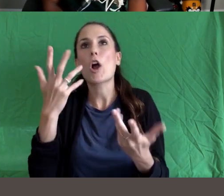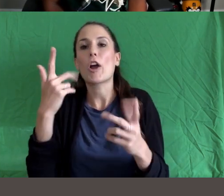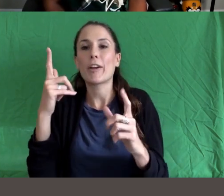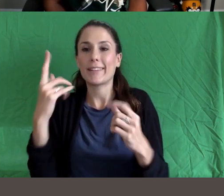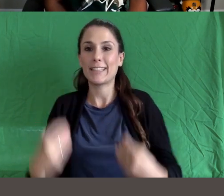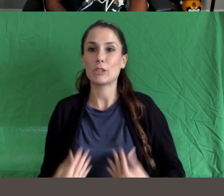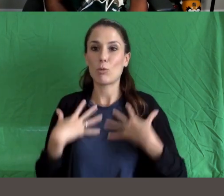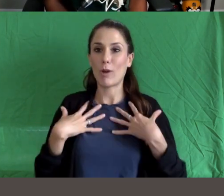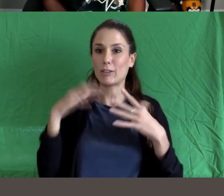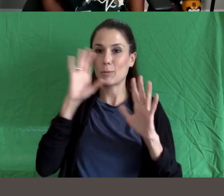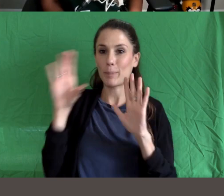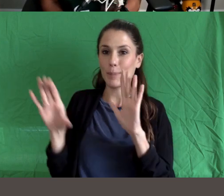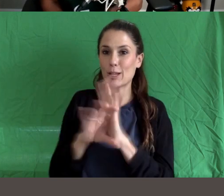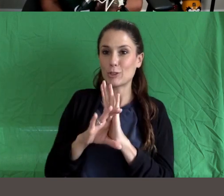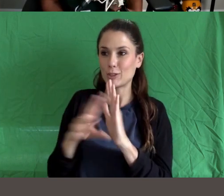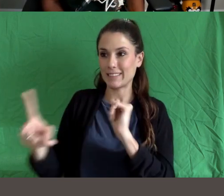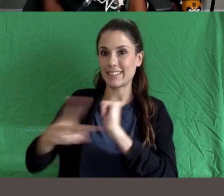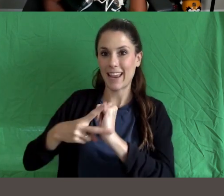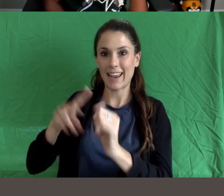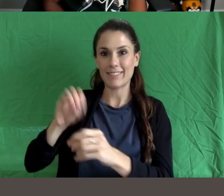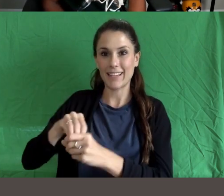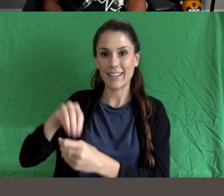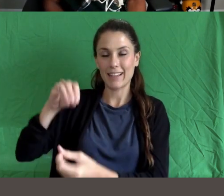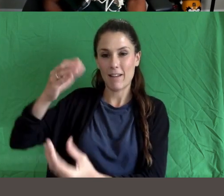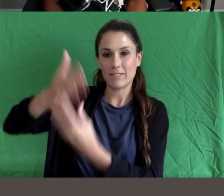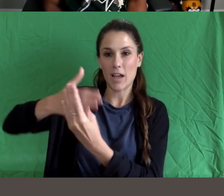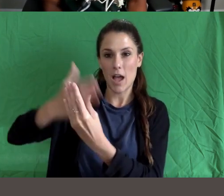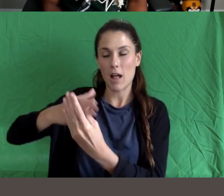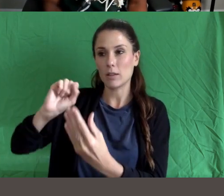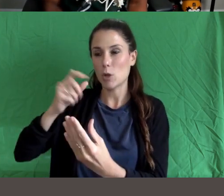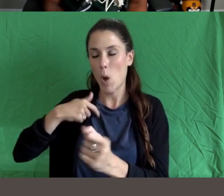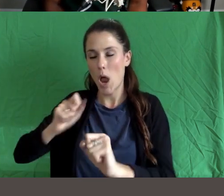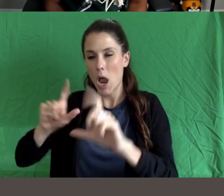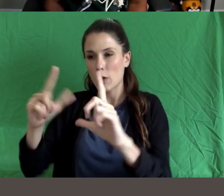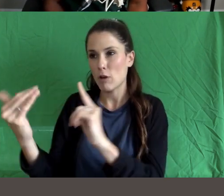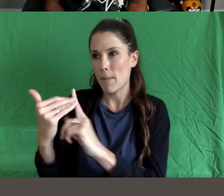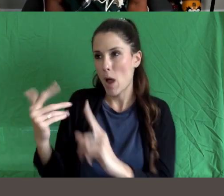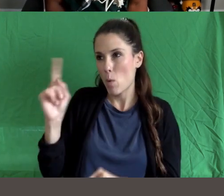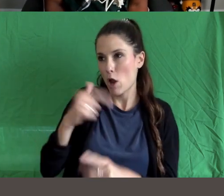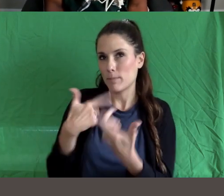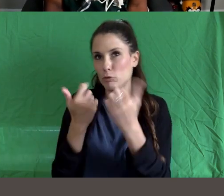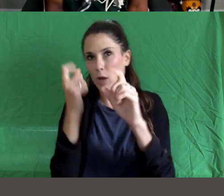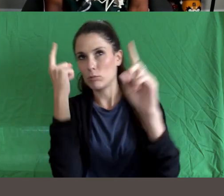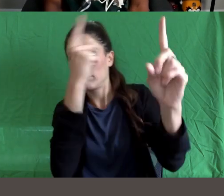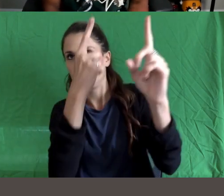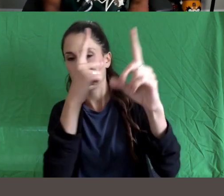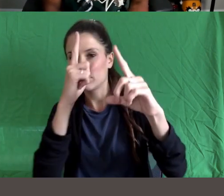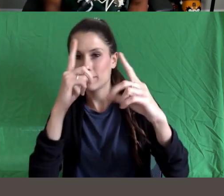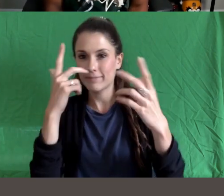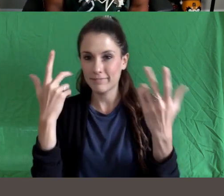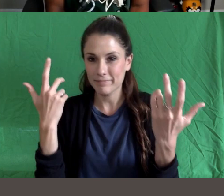document that reminds me of where I'm trying to go versus where I currently am. I feel that this is